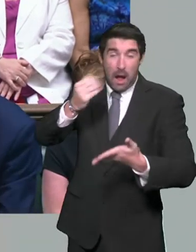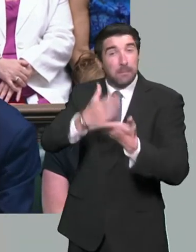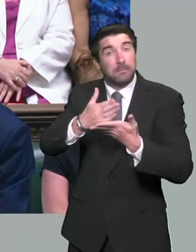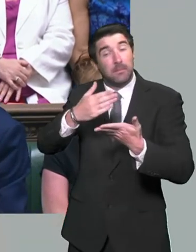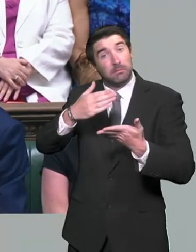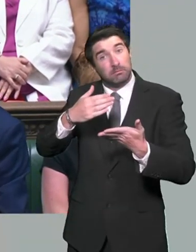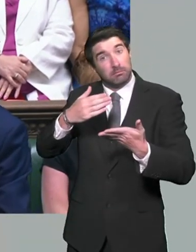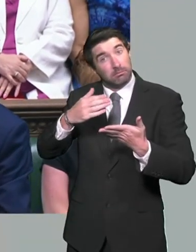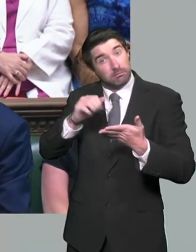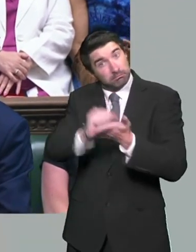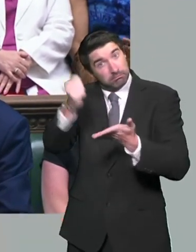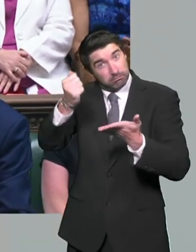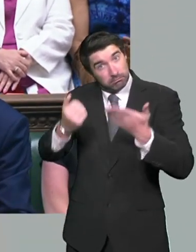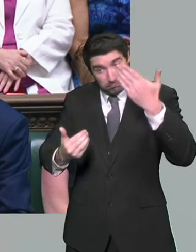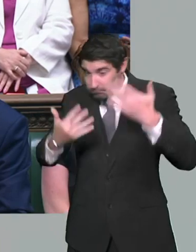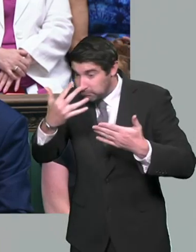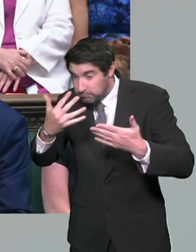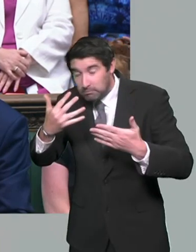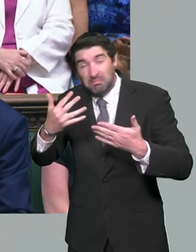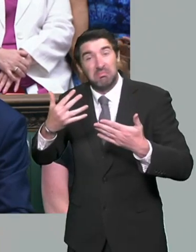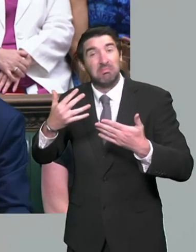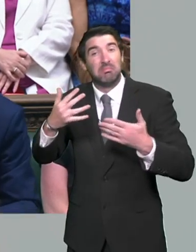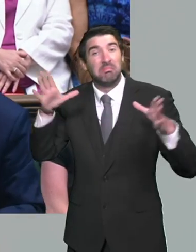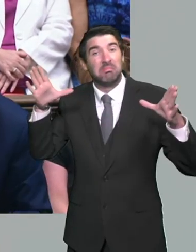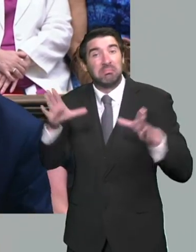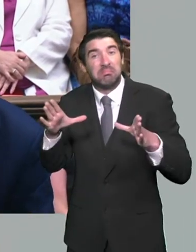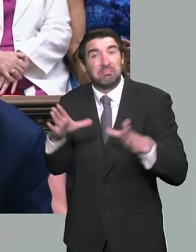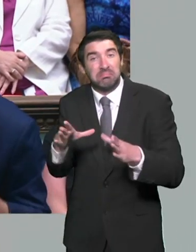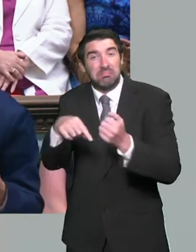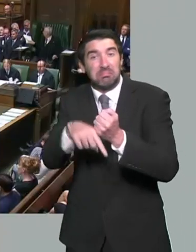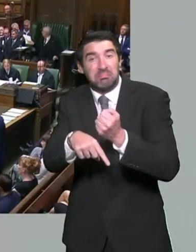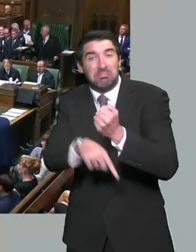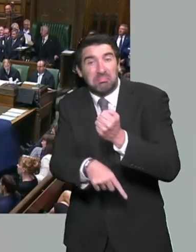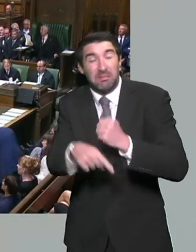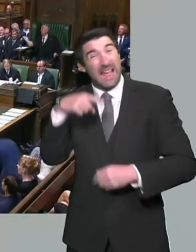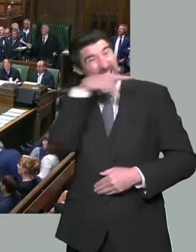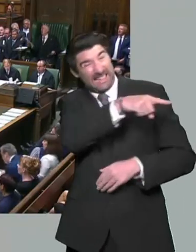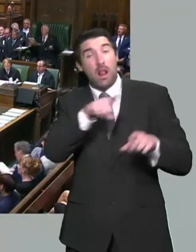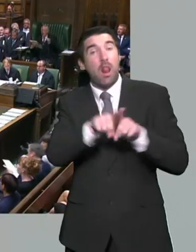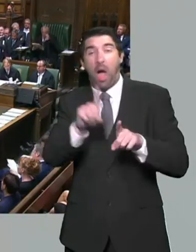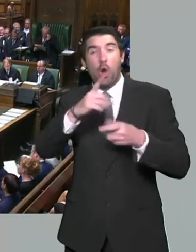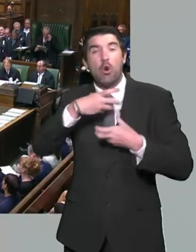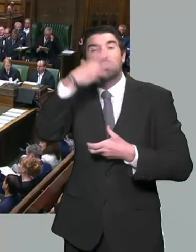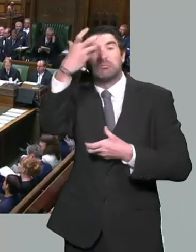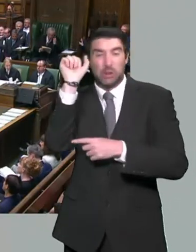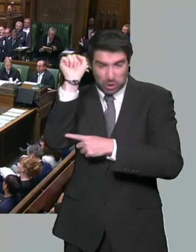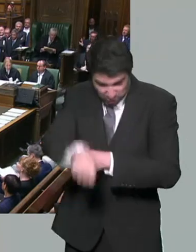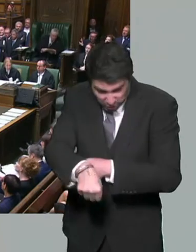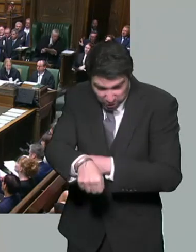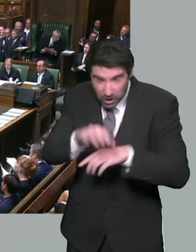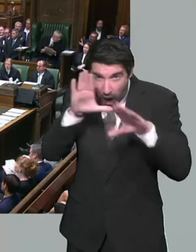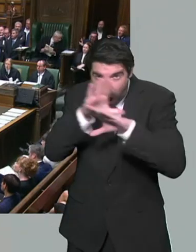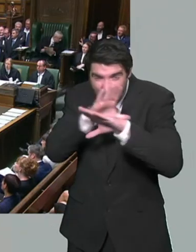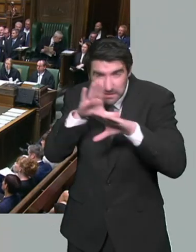How does it help Britain to have an ostrich Prime Minister with his head in the sand?